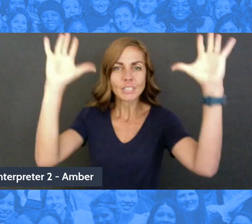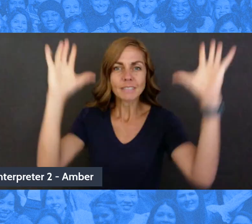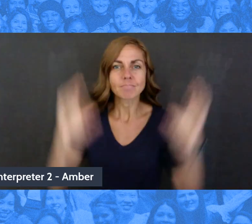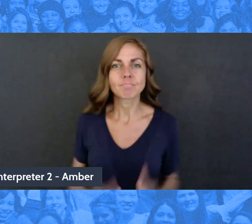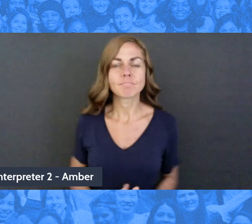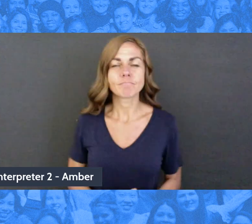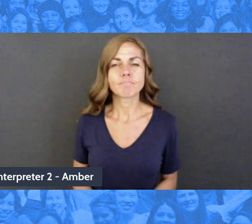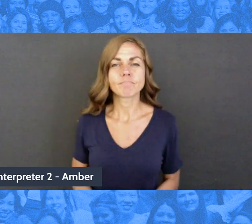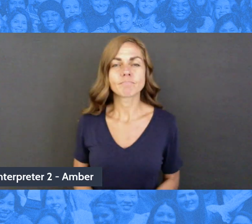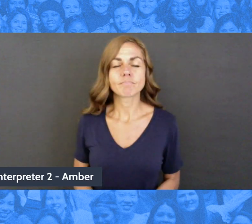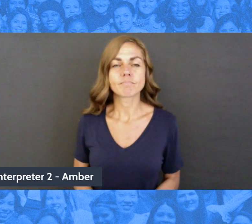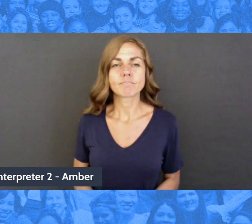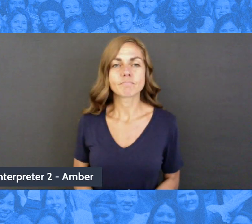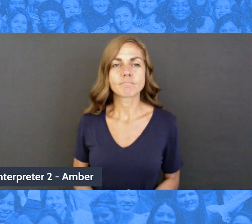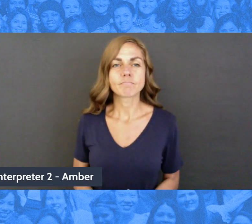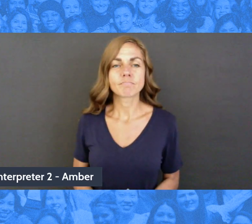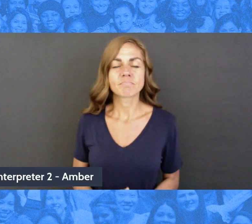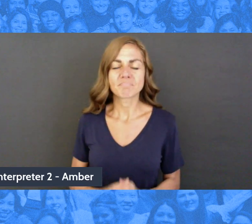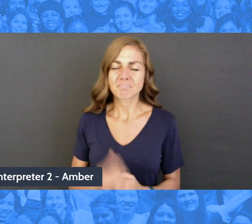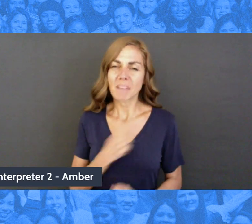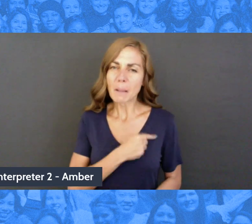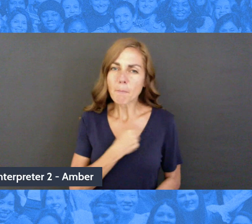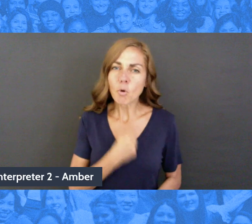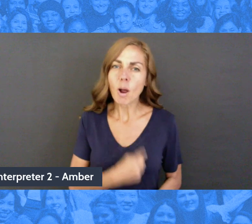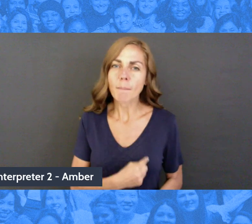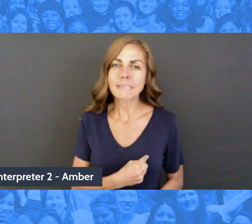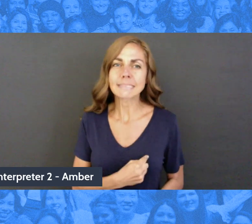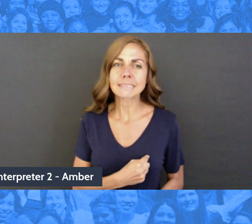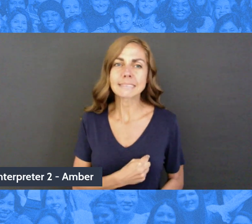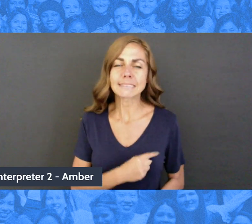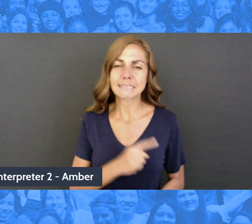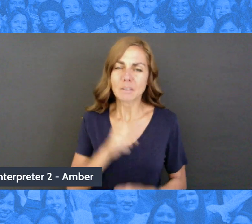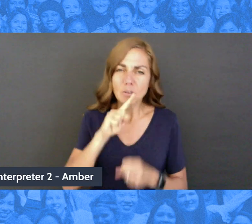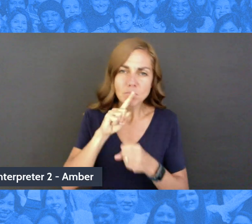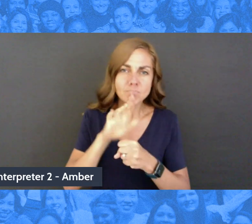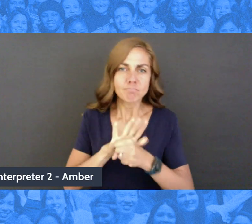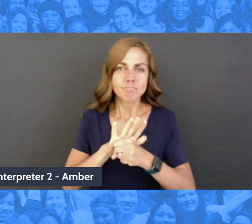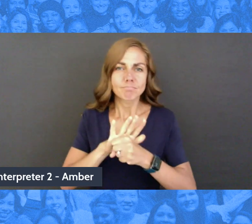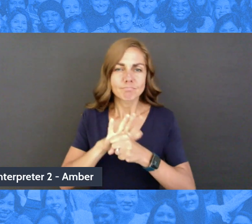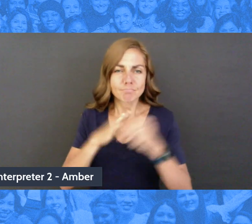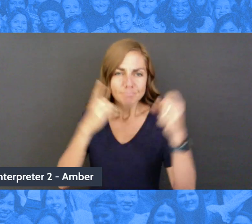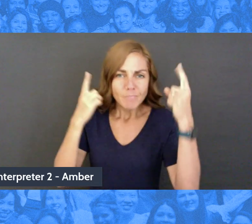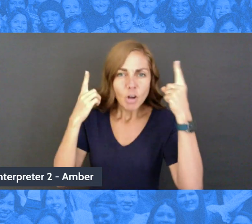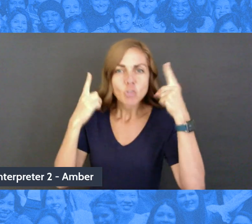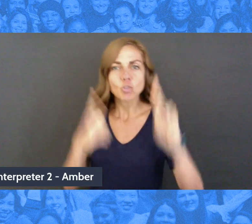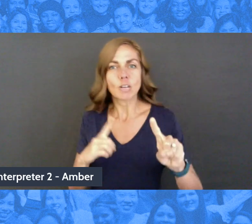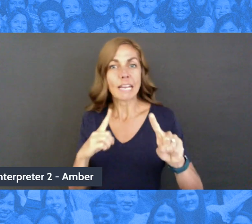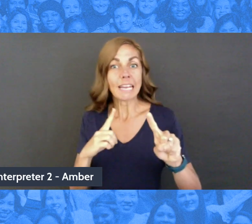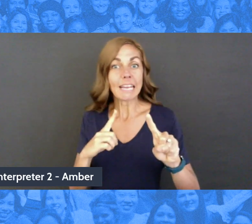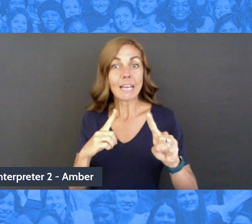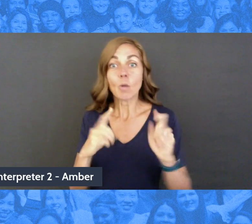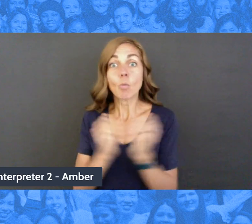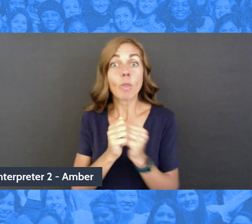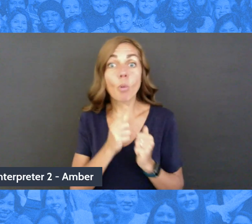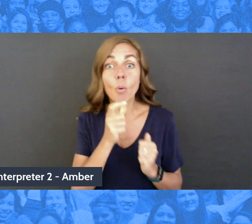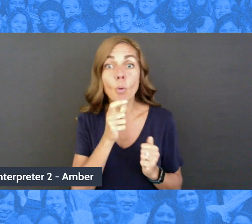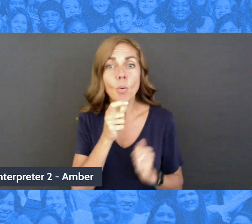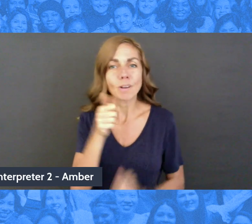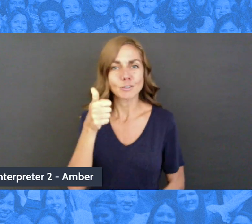Make a vow, a promise, an agreement with yourself to honor that vision,